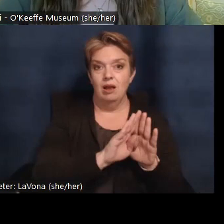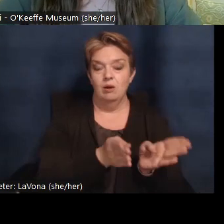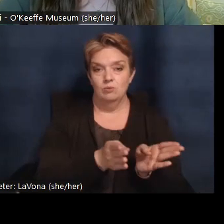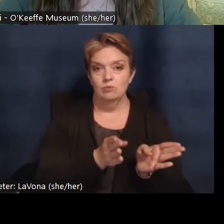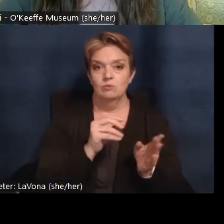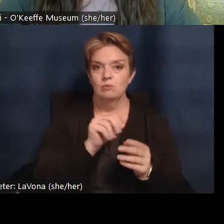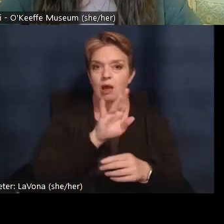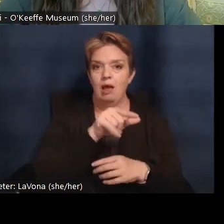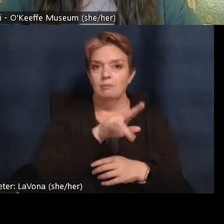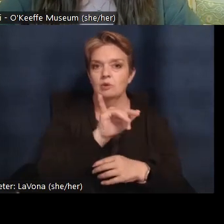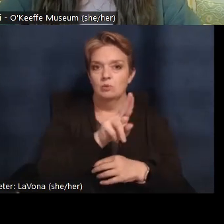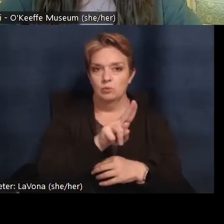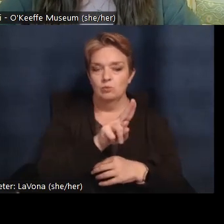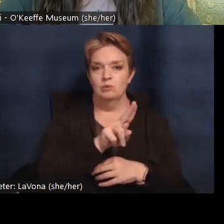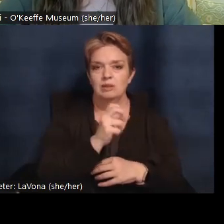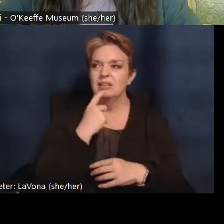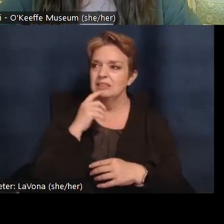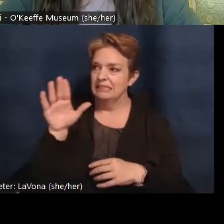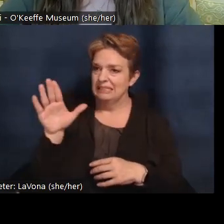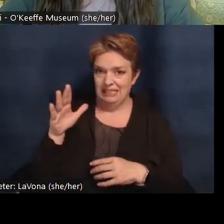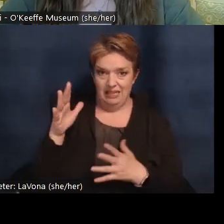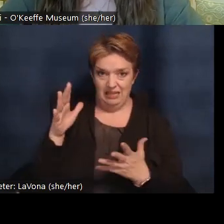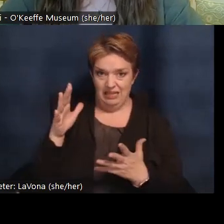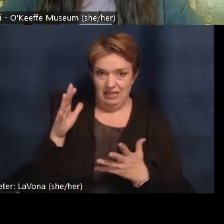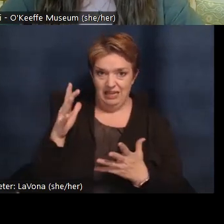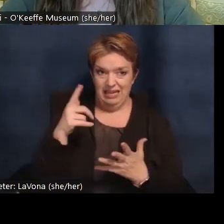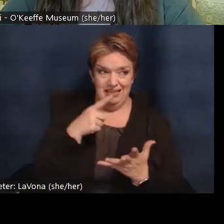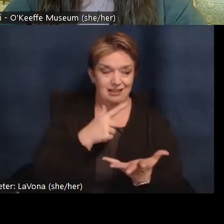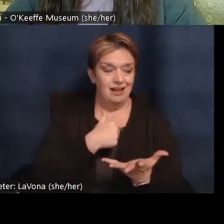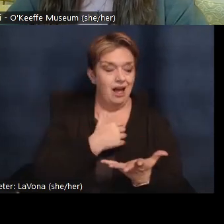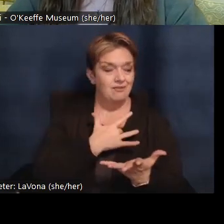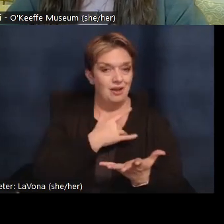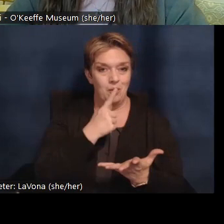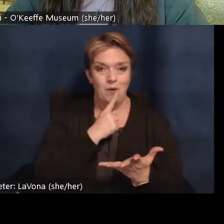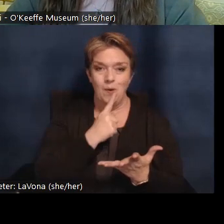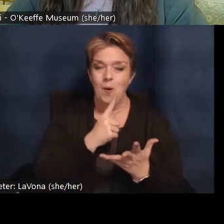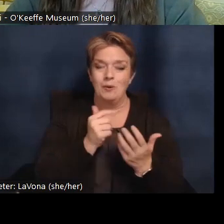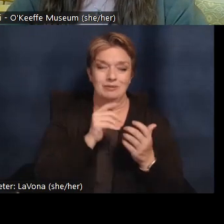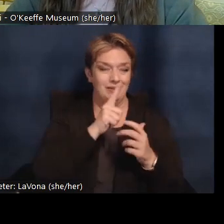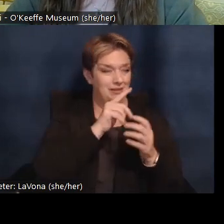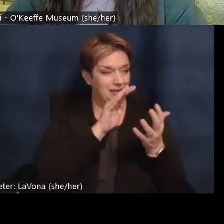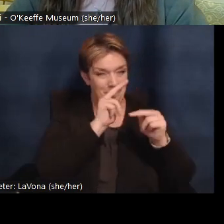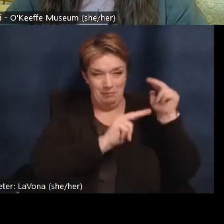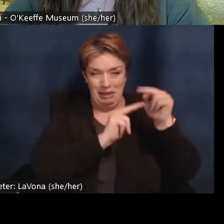And she writes, "I had never found anything as romantic as this beat-up building: a ruin, really.